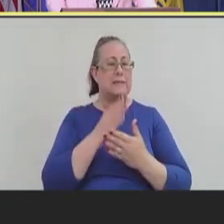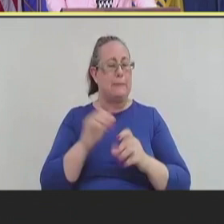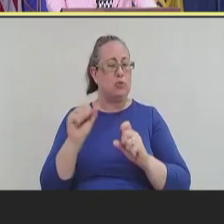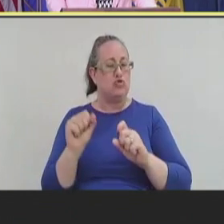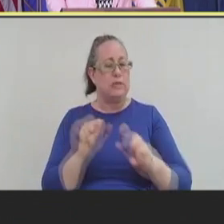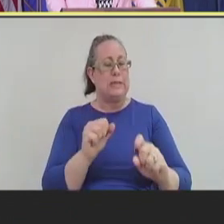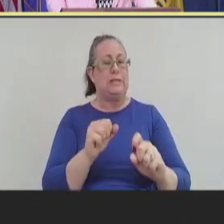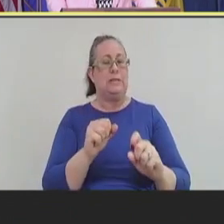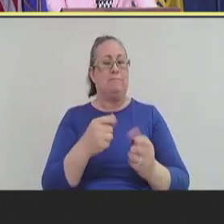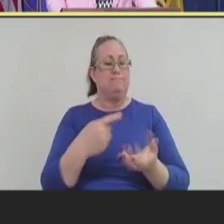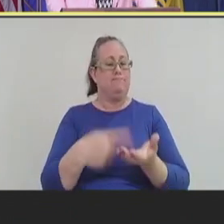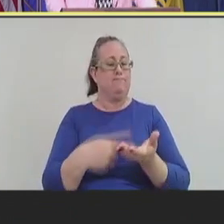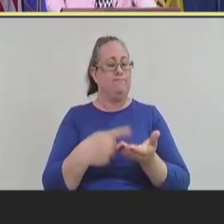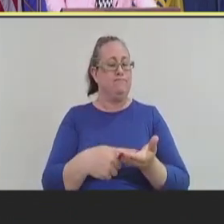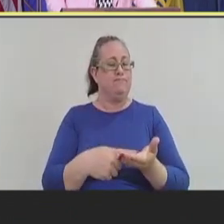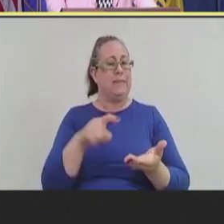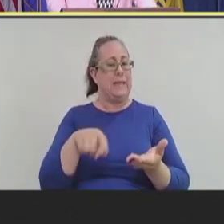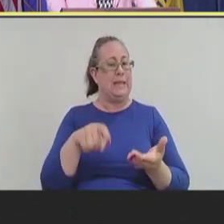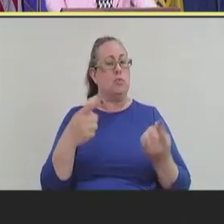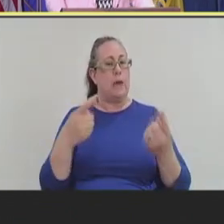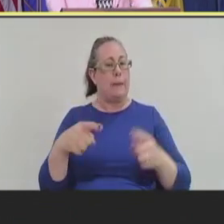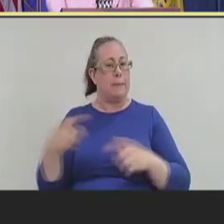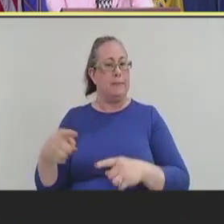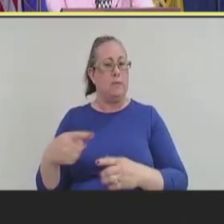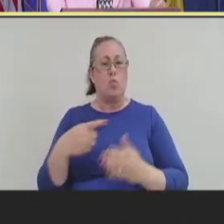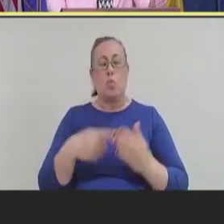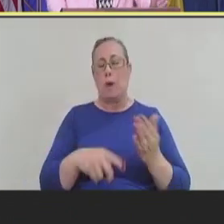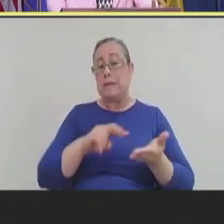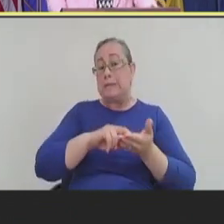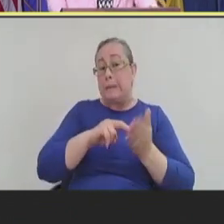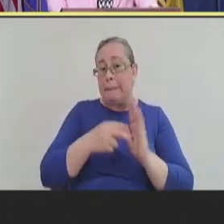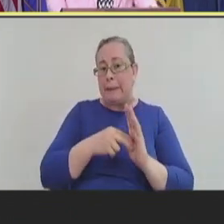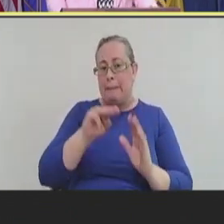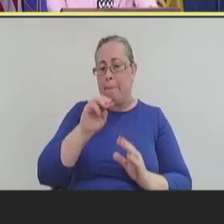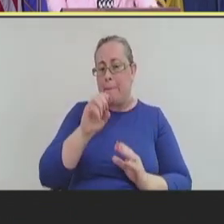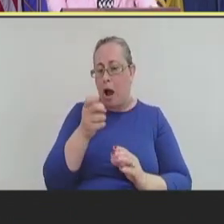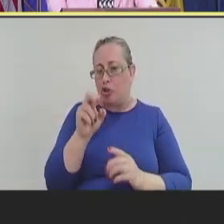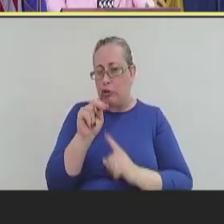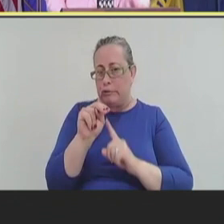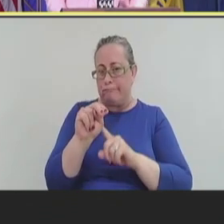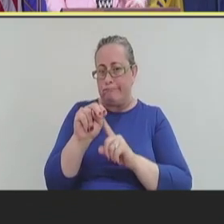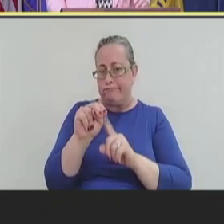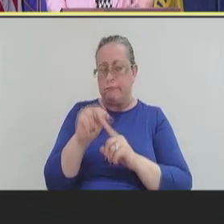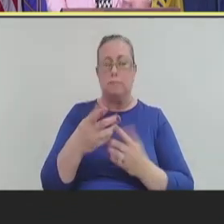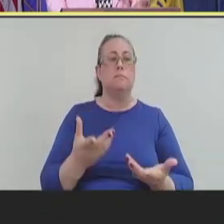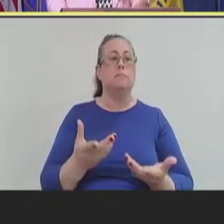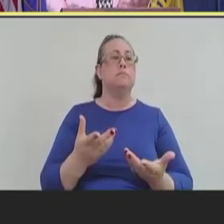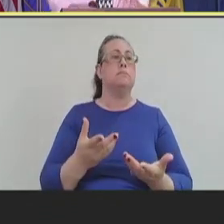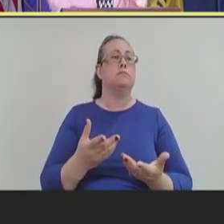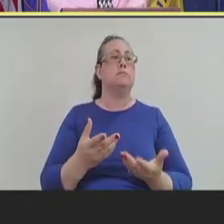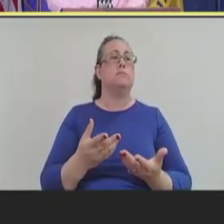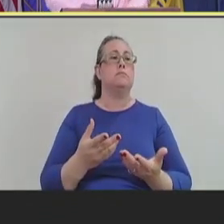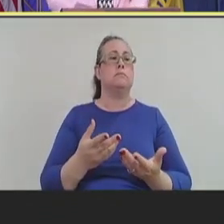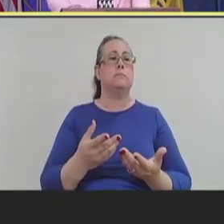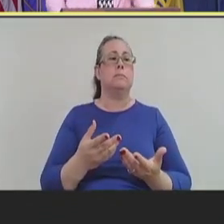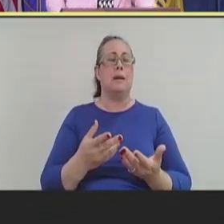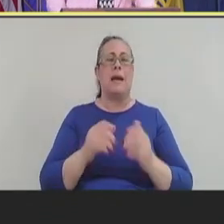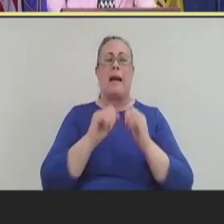very concretely what does it mean to be modern and what does it mean to do that in a uniformed way.